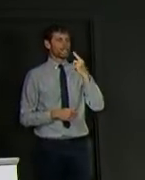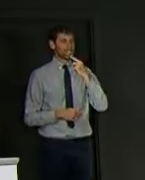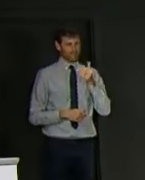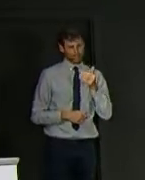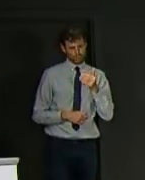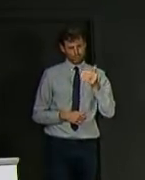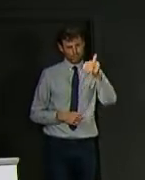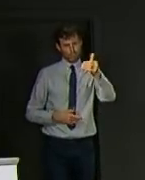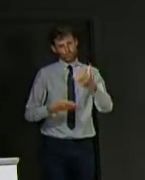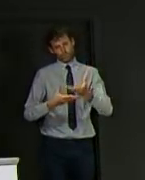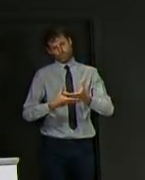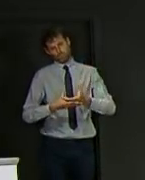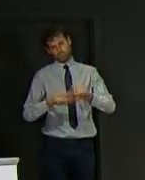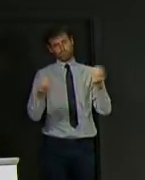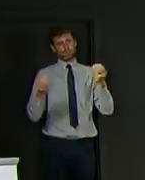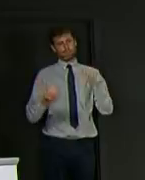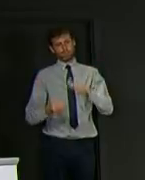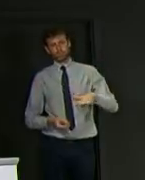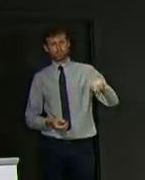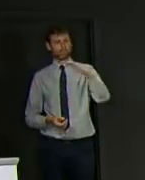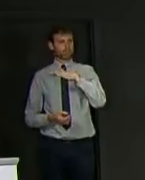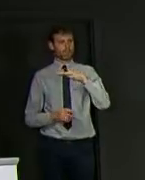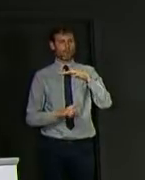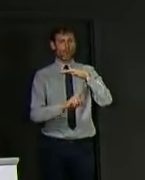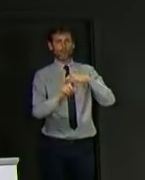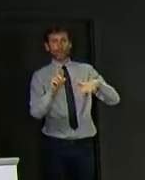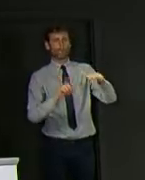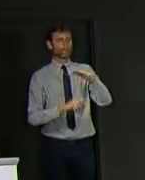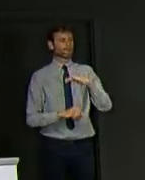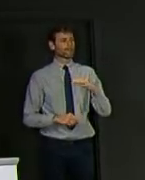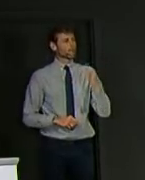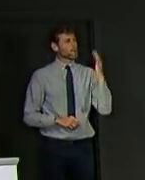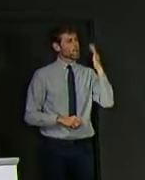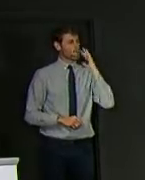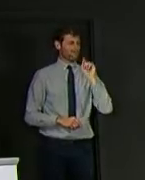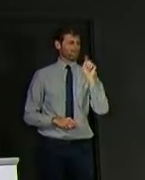to total elimination of the virus in the community, how far away to do you think we are from that